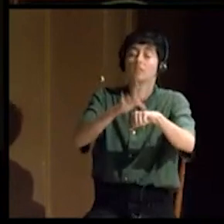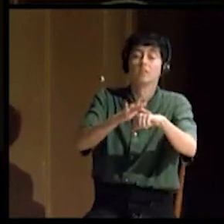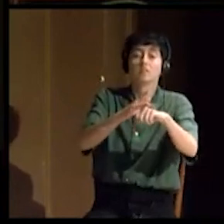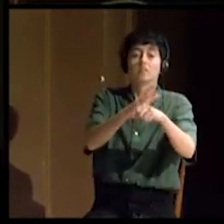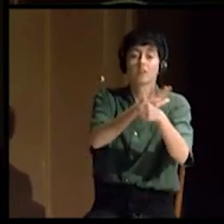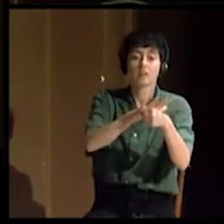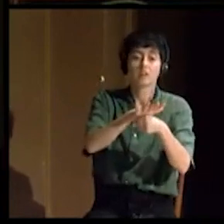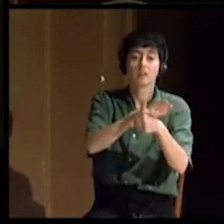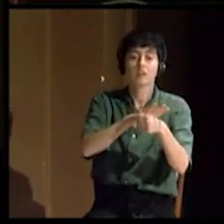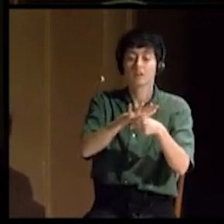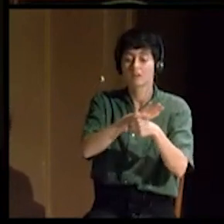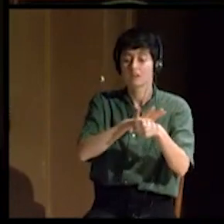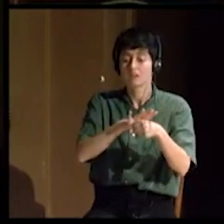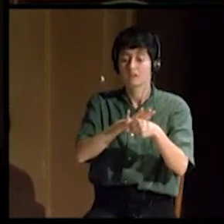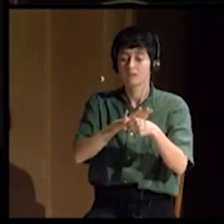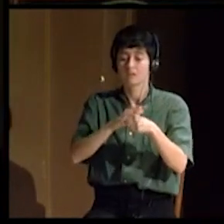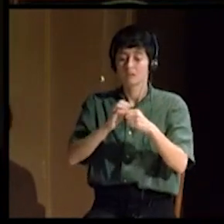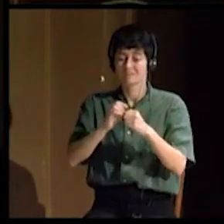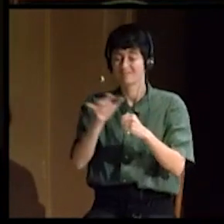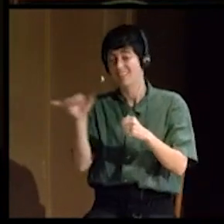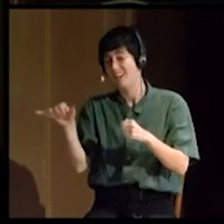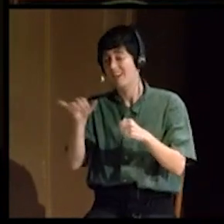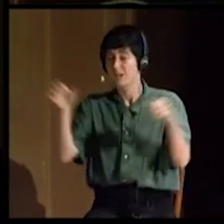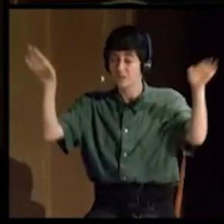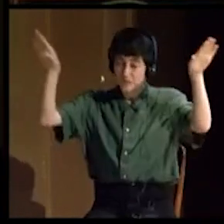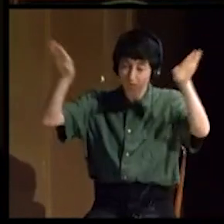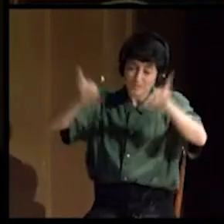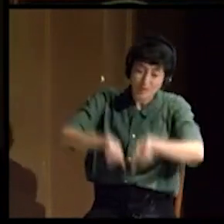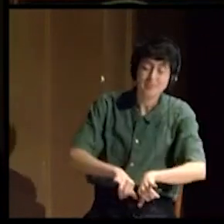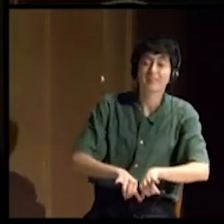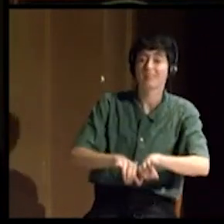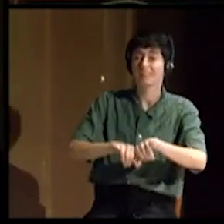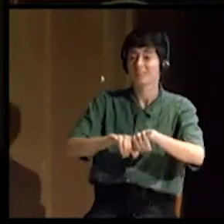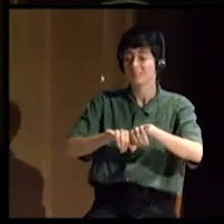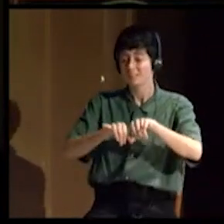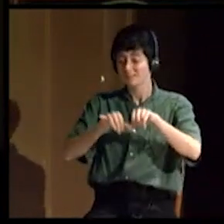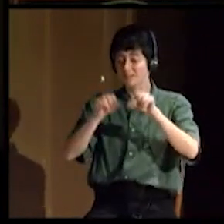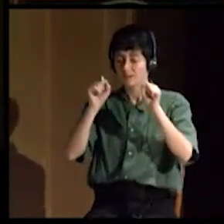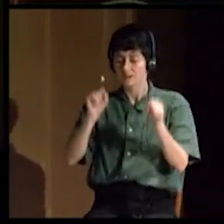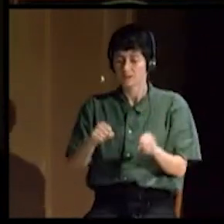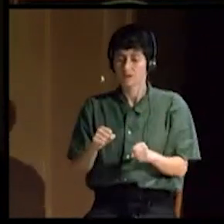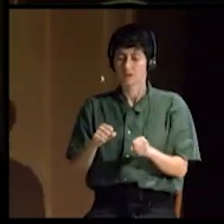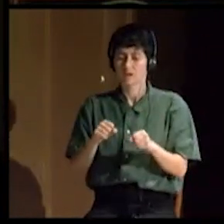and we could measure the rocks there, and we'd find that they have between 60 and 72 weight percent silica.